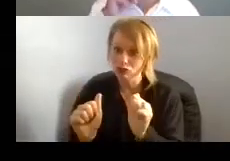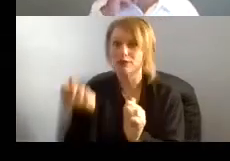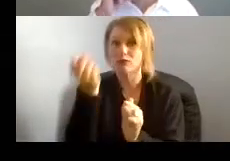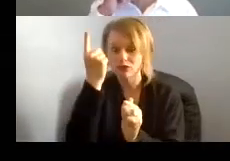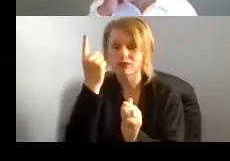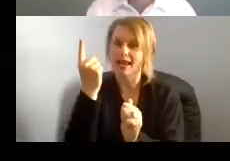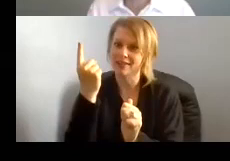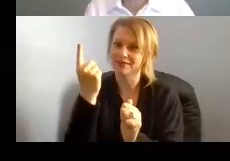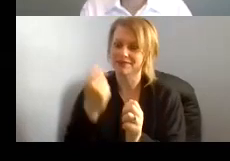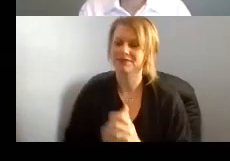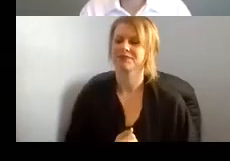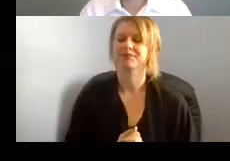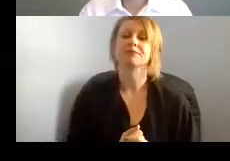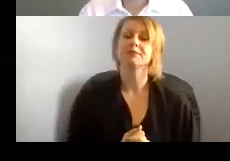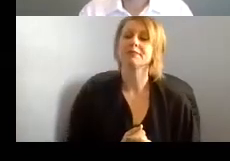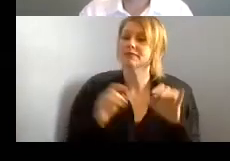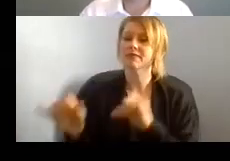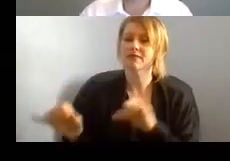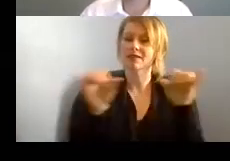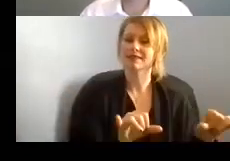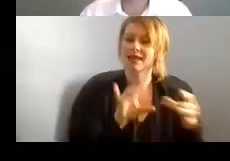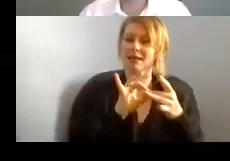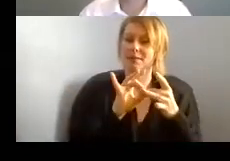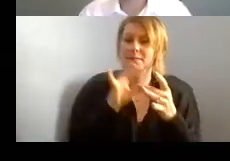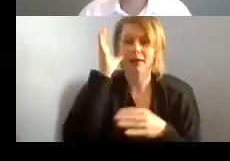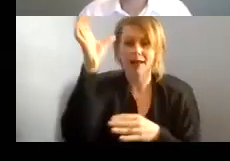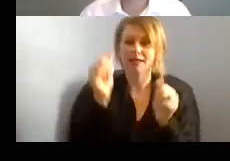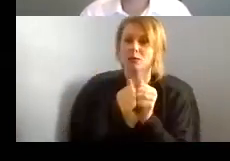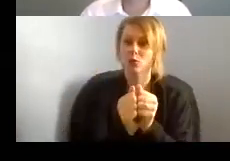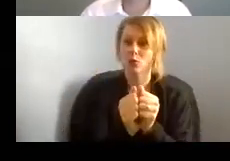Now, that may seem far-fetched to some people, but actually “peekaboo”